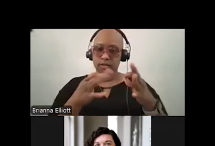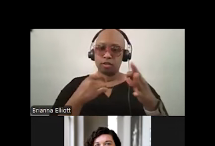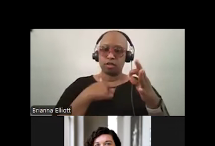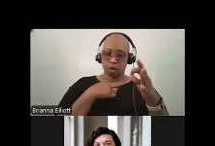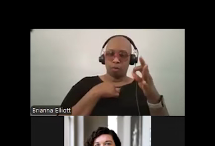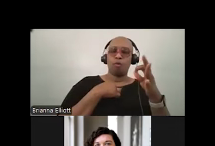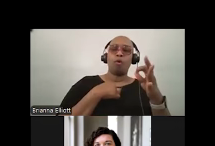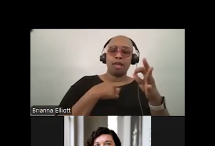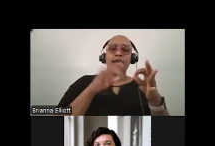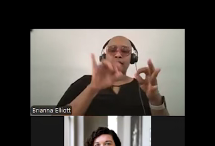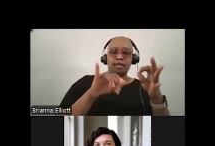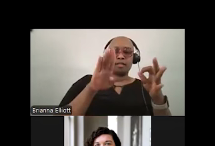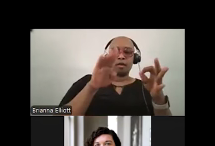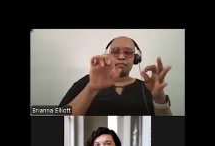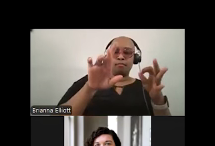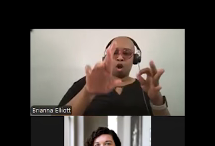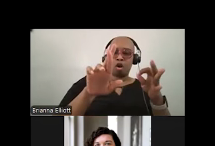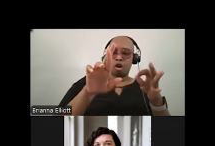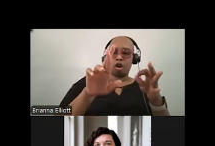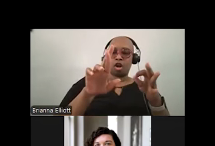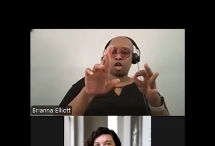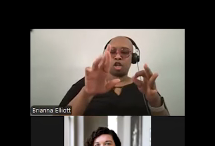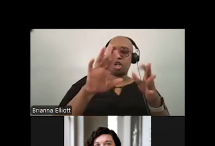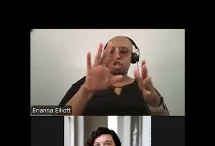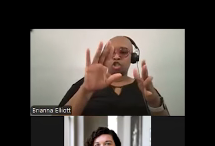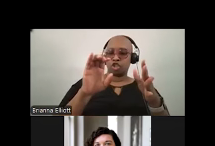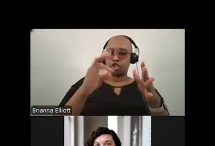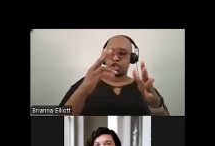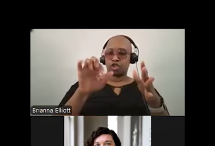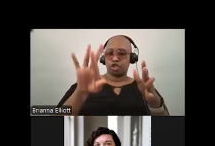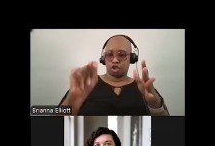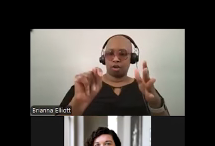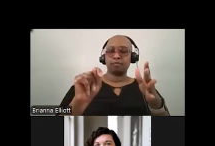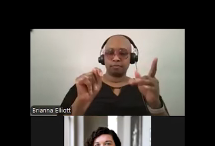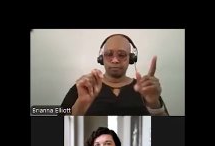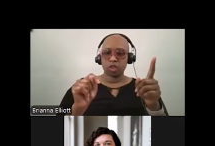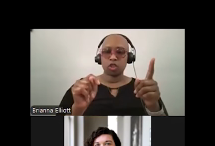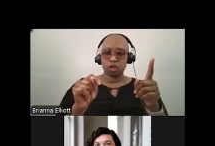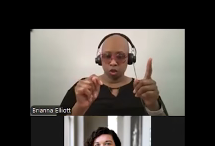chart. So, you'll see it is now gone from my list of accessibility issues. So, I'll click on my next